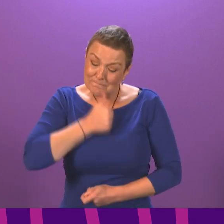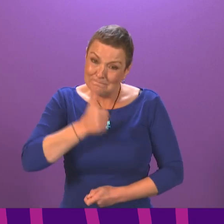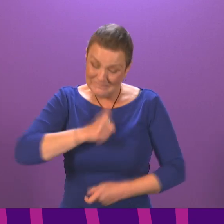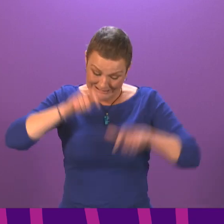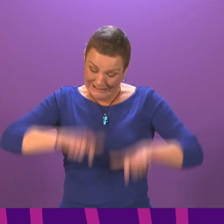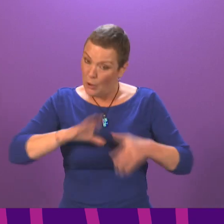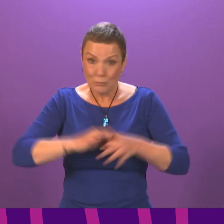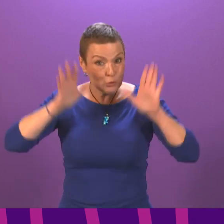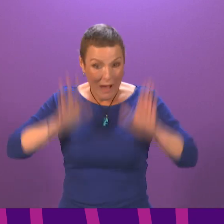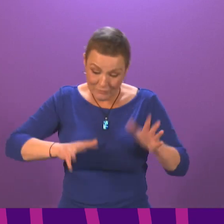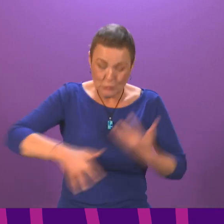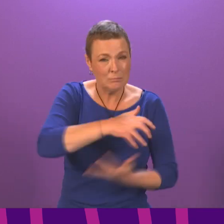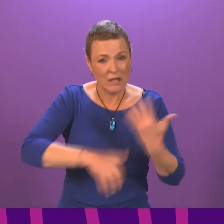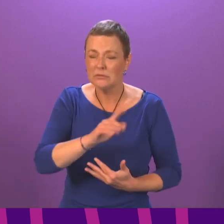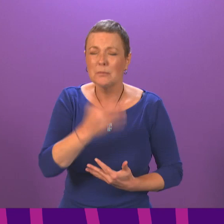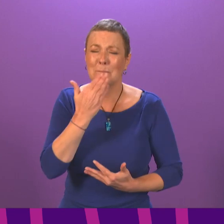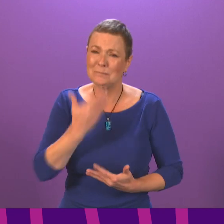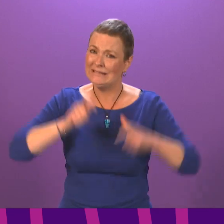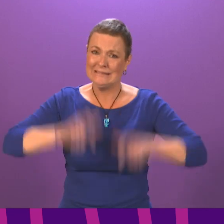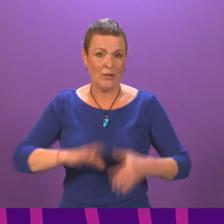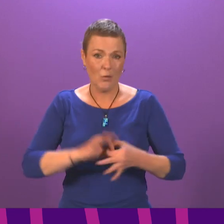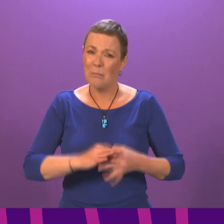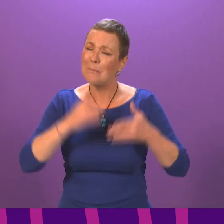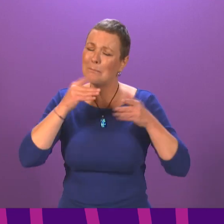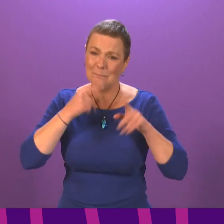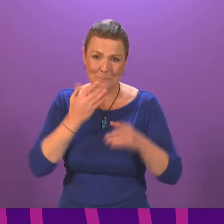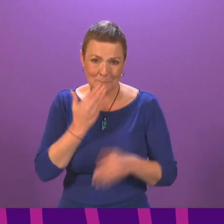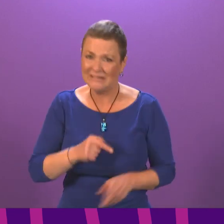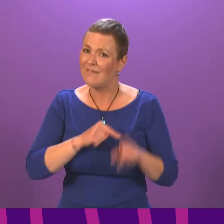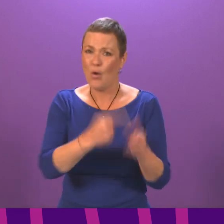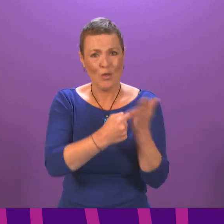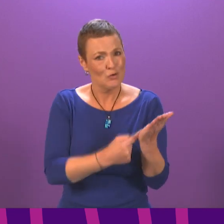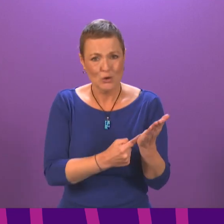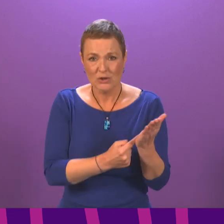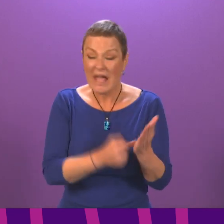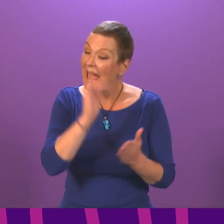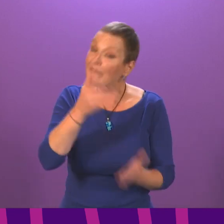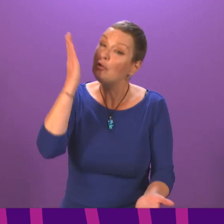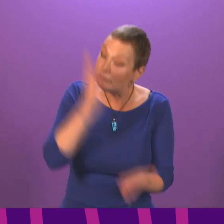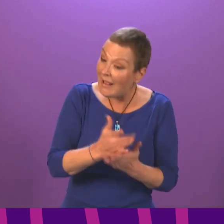they feel the need to mix with others, they should pay close attention to the advice and try to keep well within it.